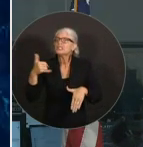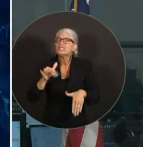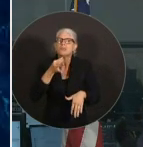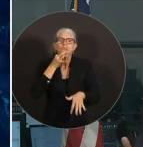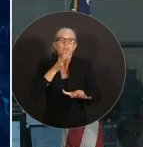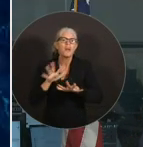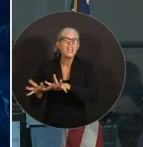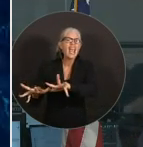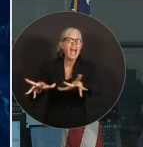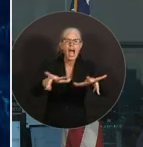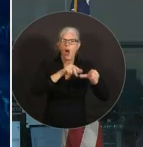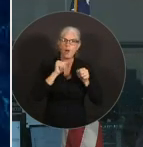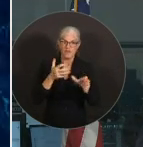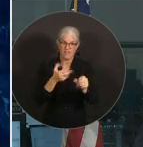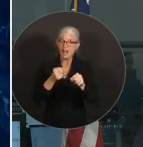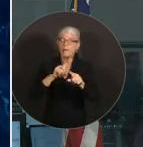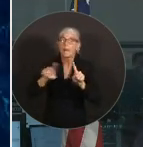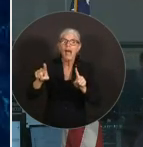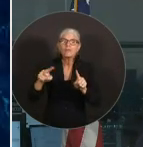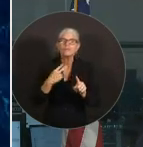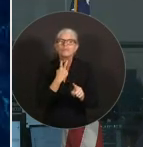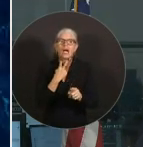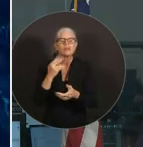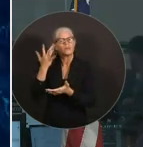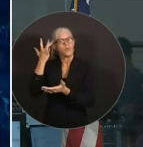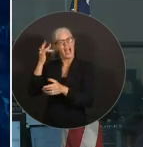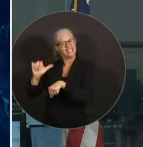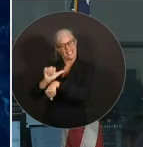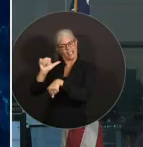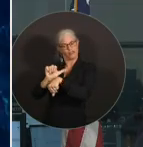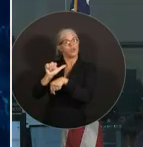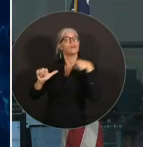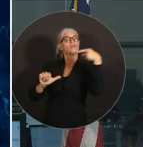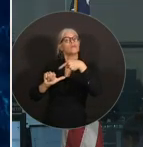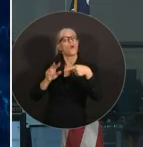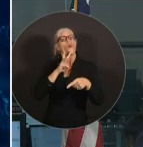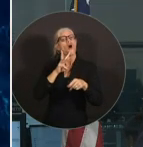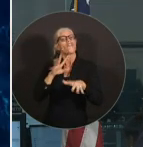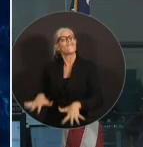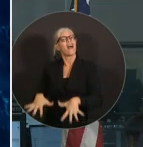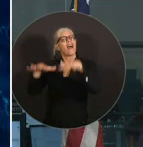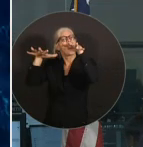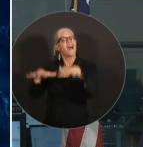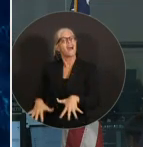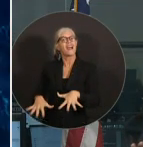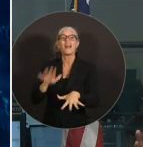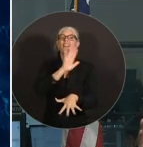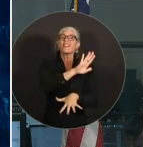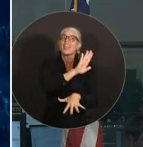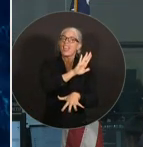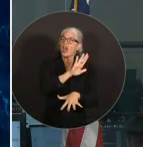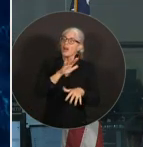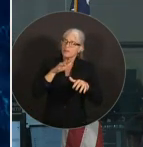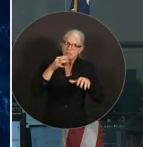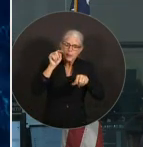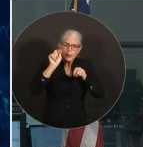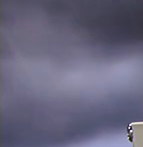HONESTLY THEY COULD HAVE GOTTEN THE POWER BACK ON. ALL RIGHT. YOU'VE BEEN LISTENING TO GOVERNOR RON DESANTIS